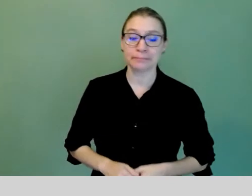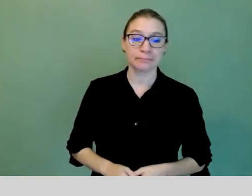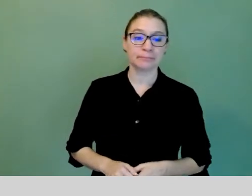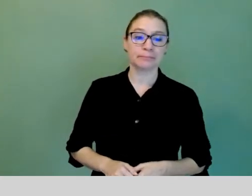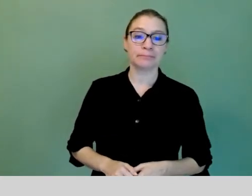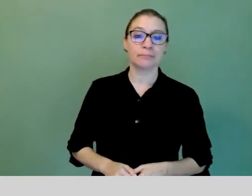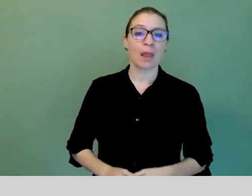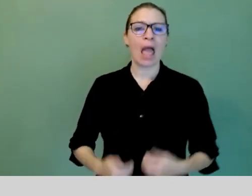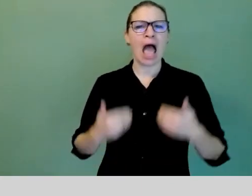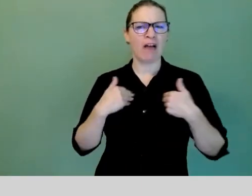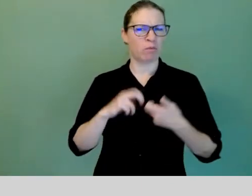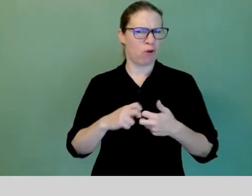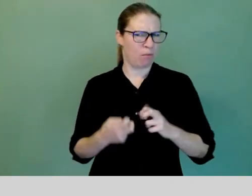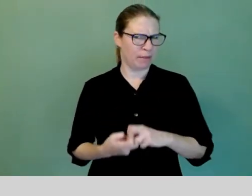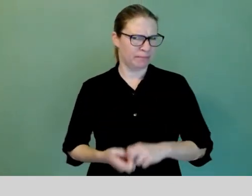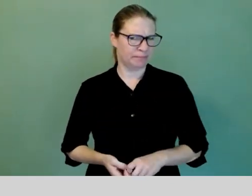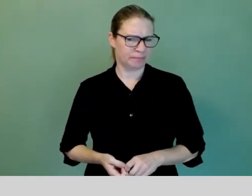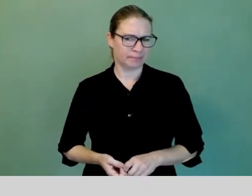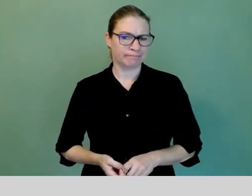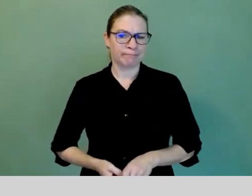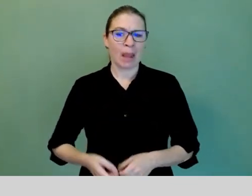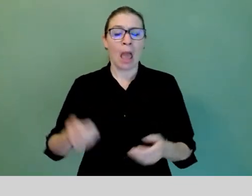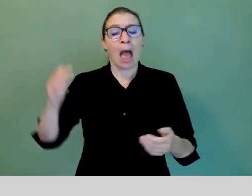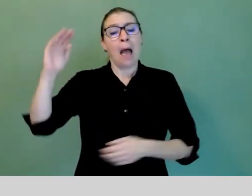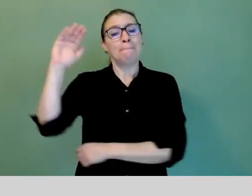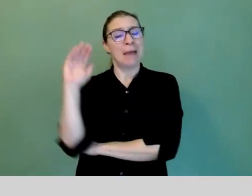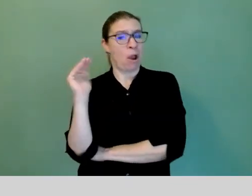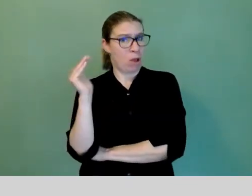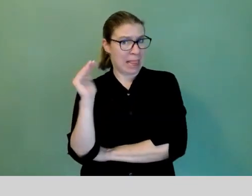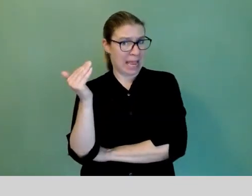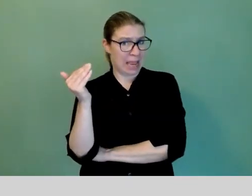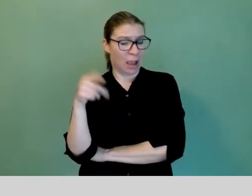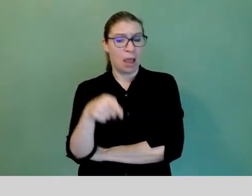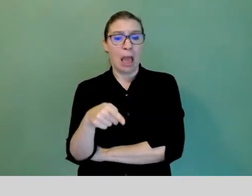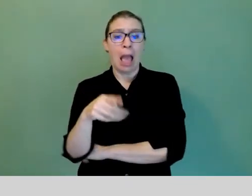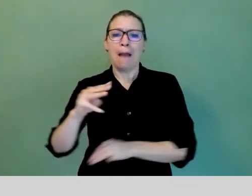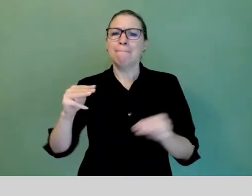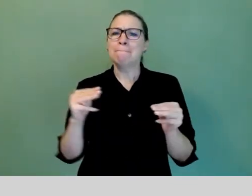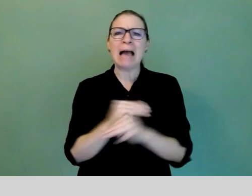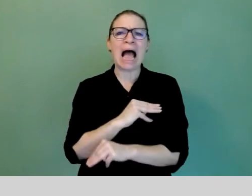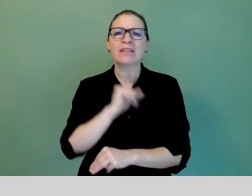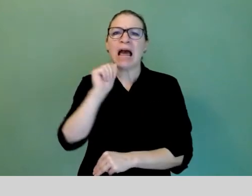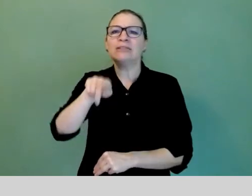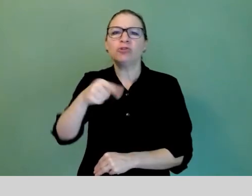I have a problem. It turns out that math doesn't just contain pi.